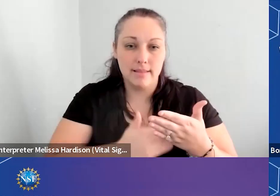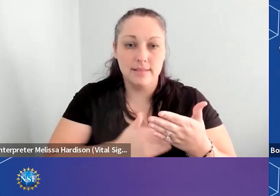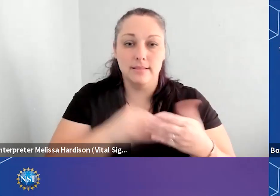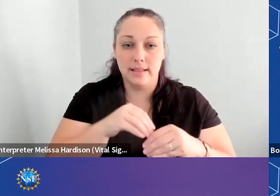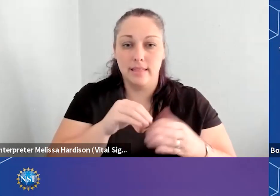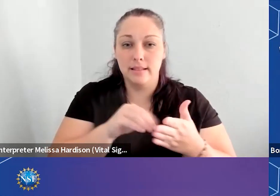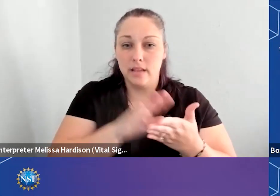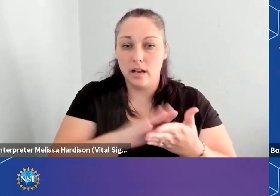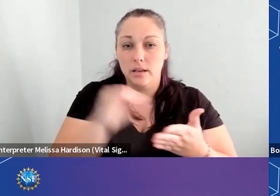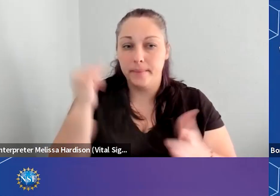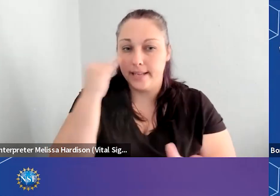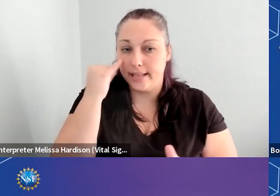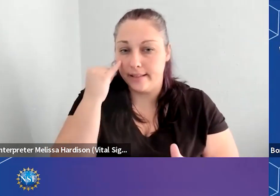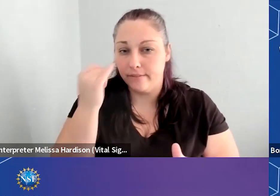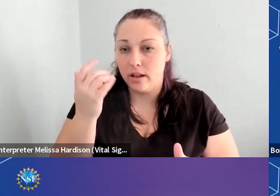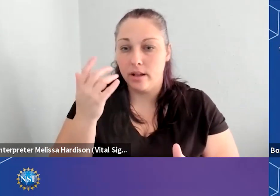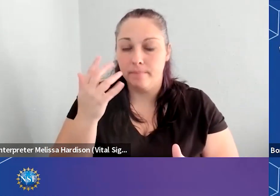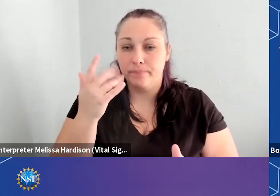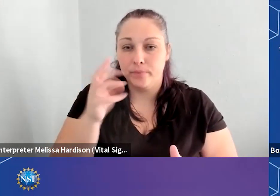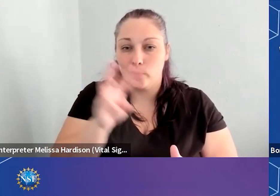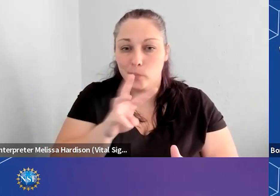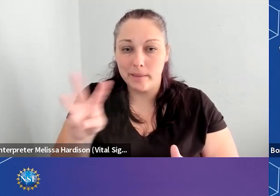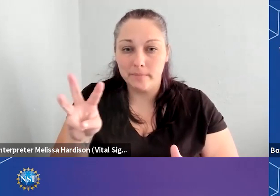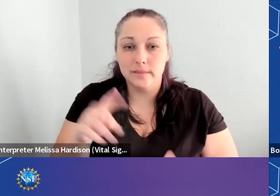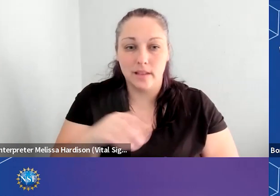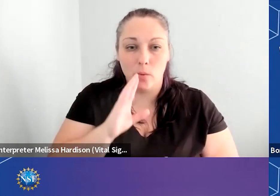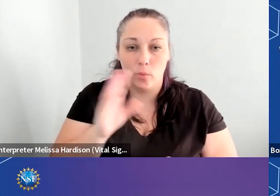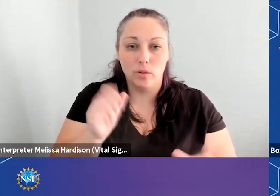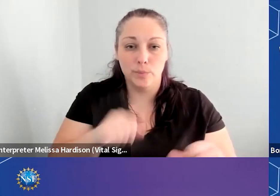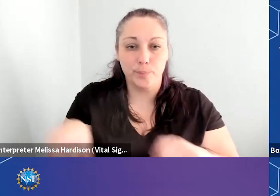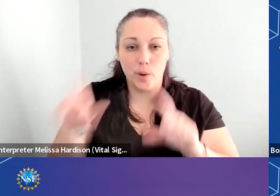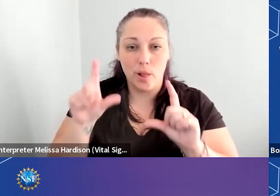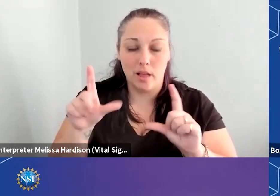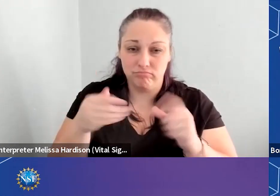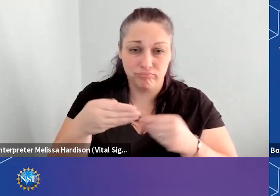If you look it up in the web, the document will come up. And it's a long list of areas of science